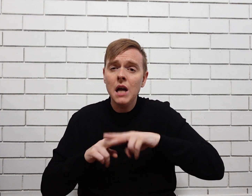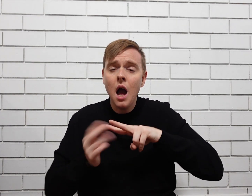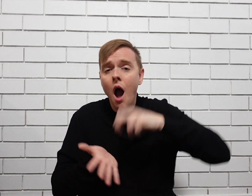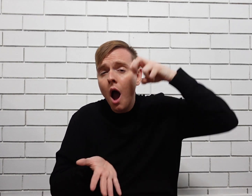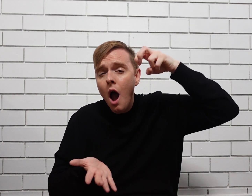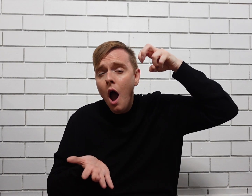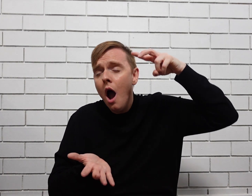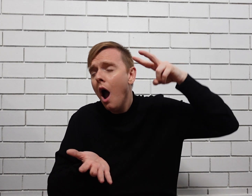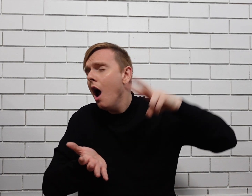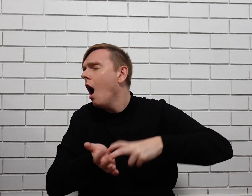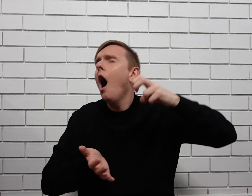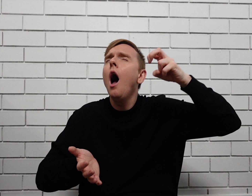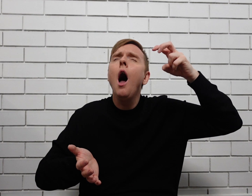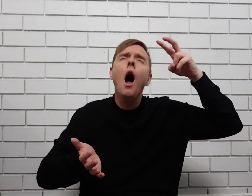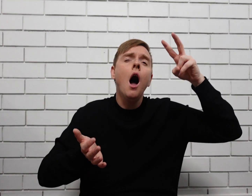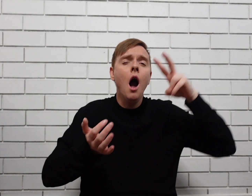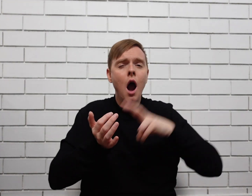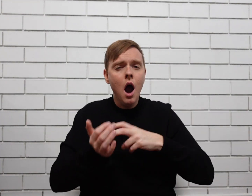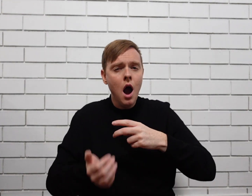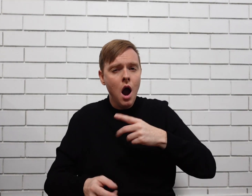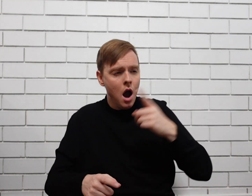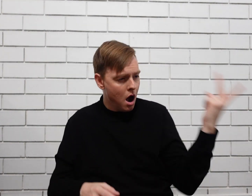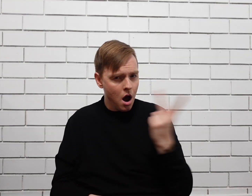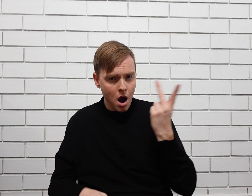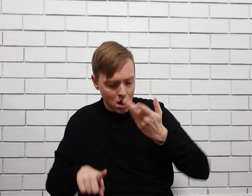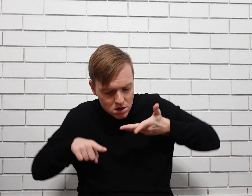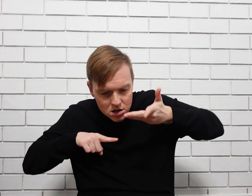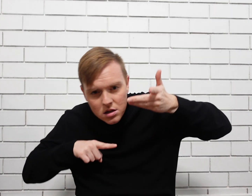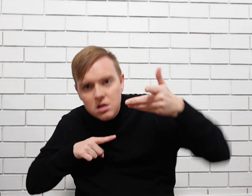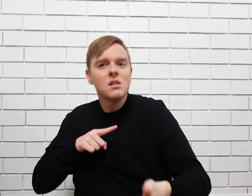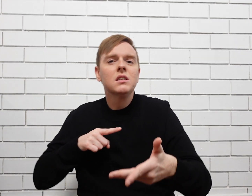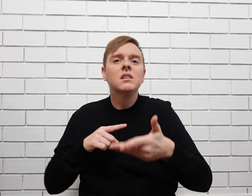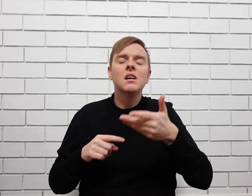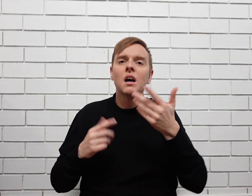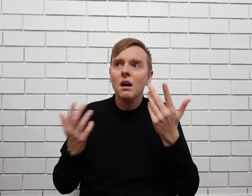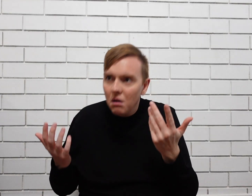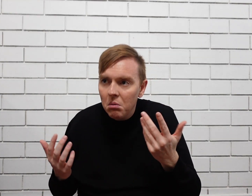My Dad was jumping for the joy! "Both of us are Deaf now our next generation is our son who is also Deaf."